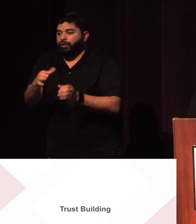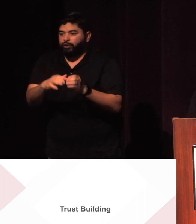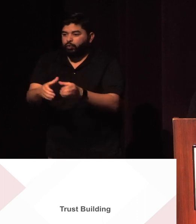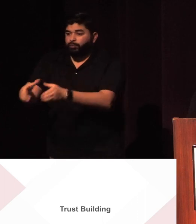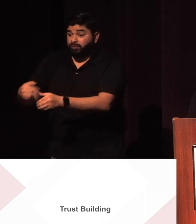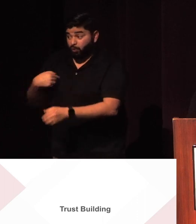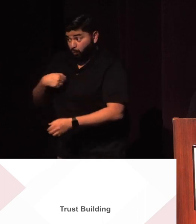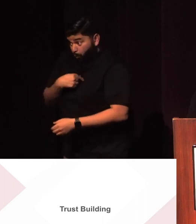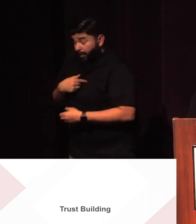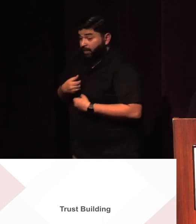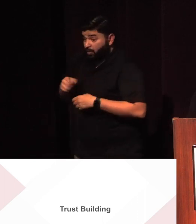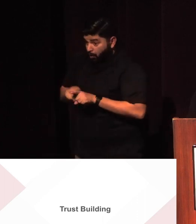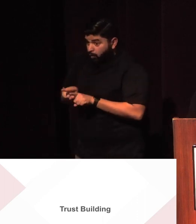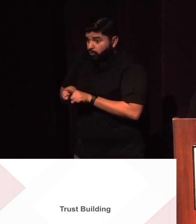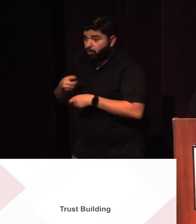other groups.